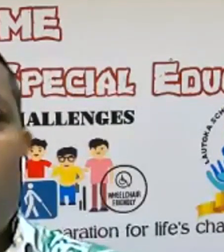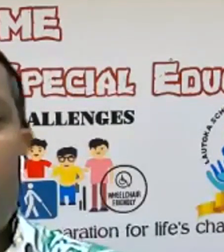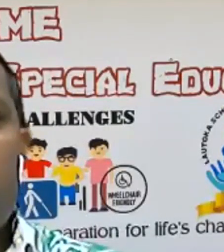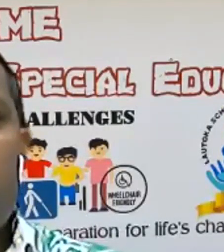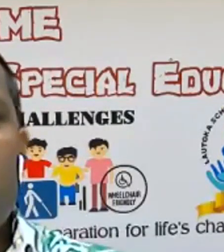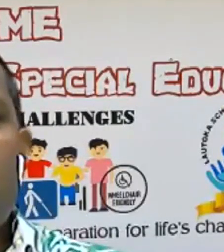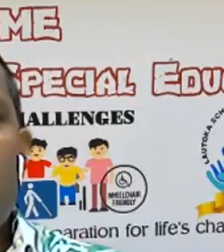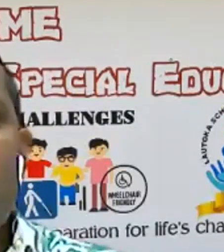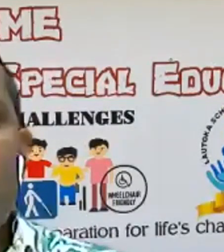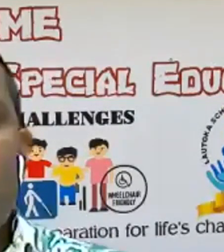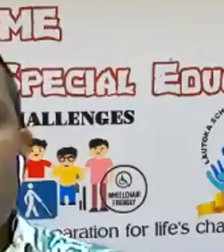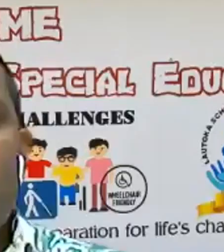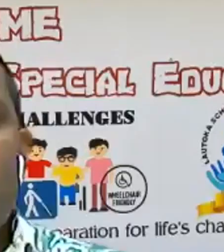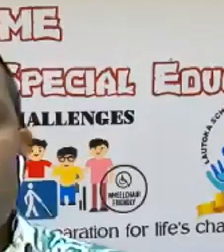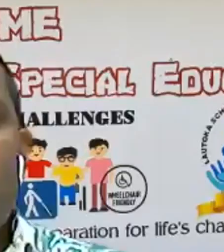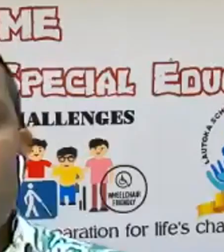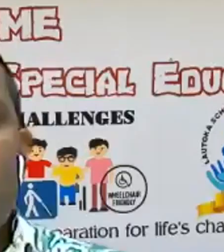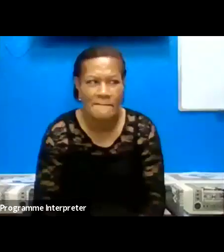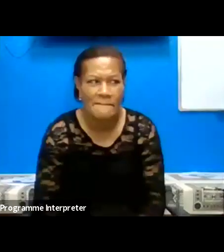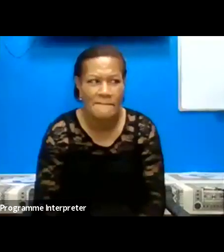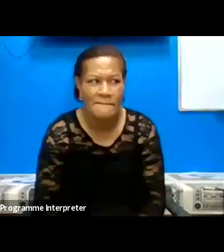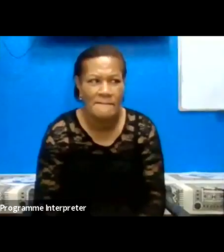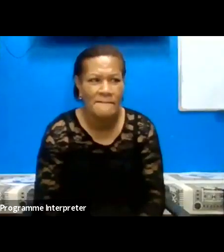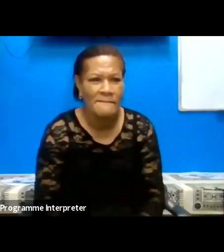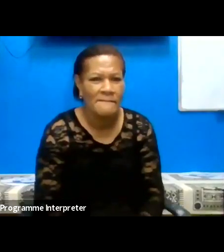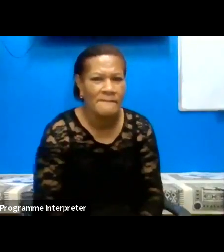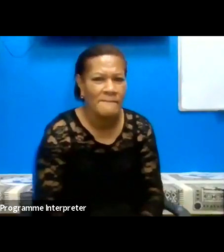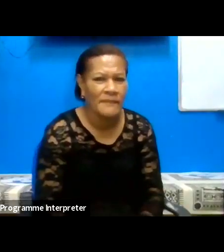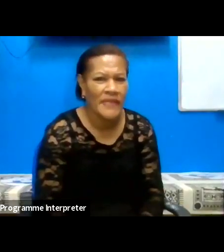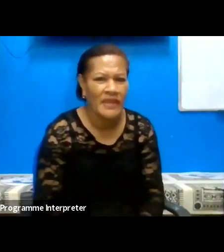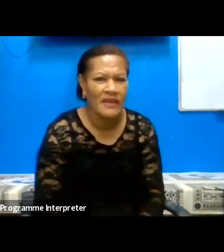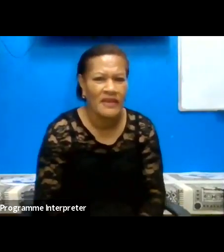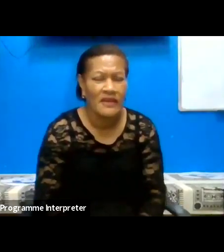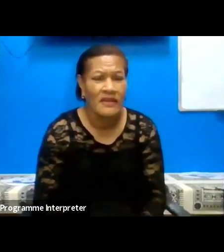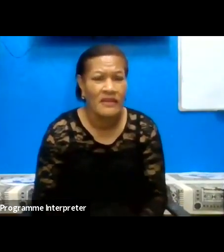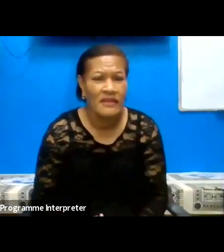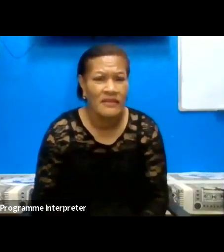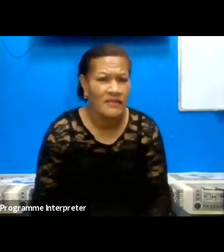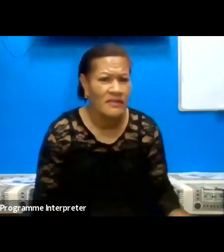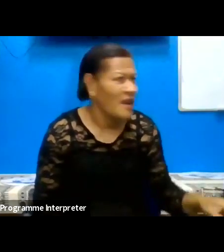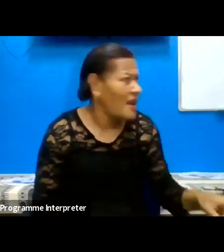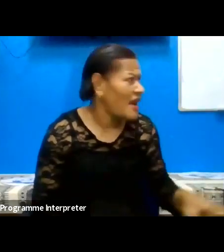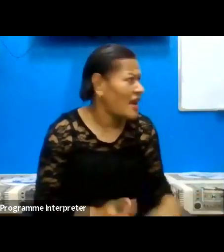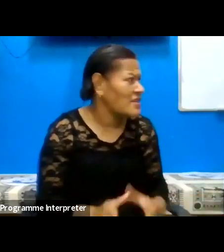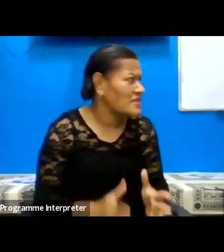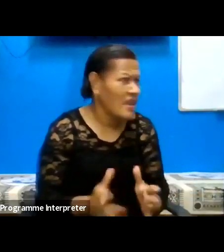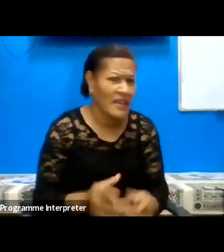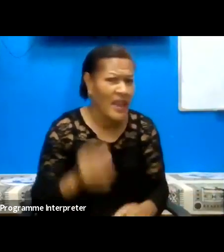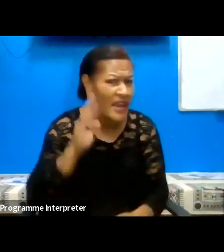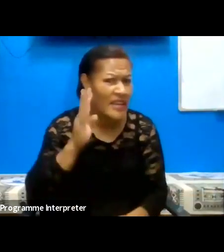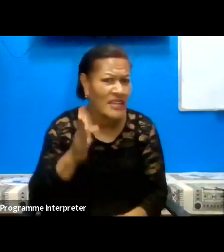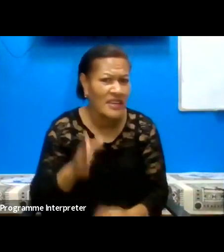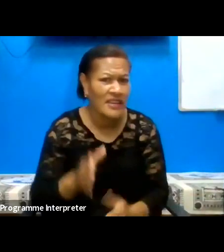them the same dignity. Now, when we are filling forms, ministry forms when you are